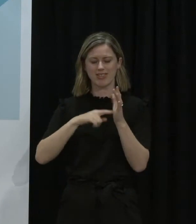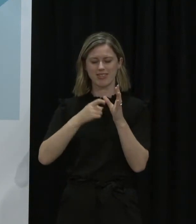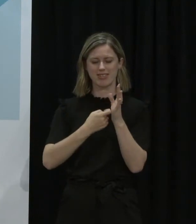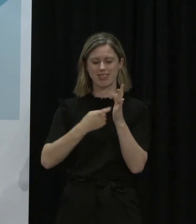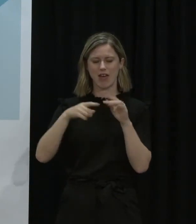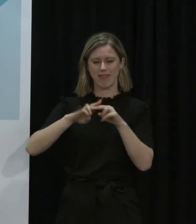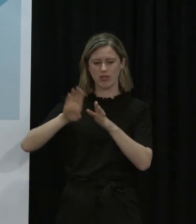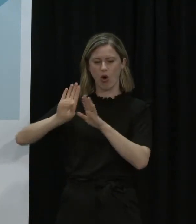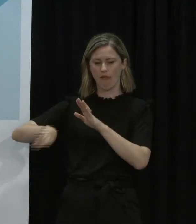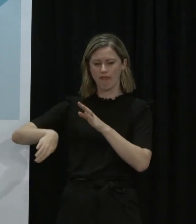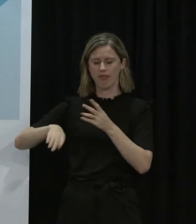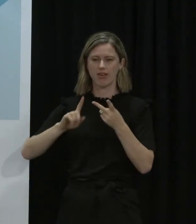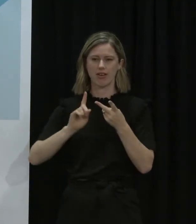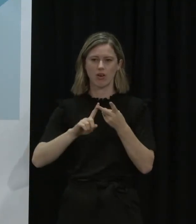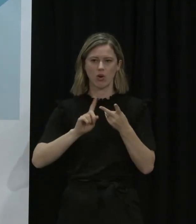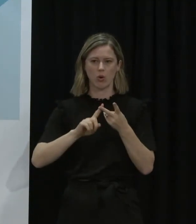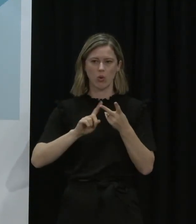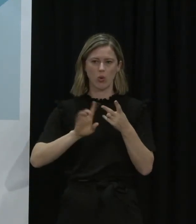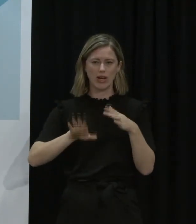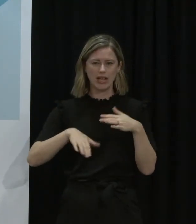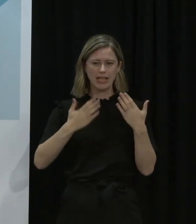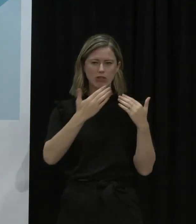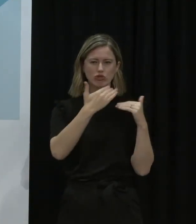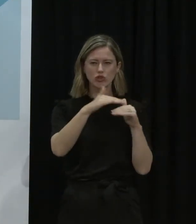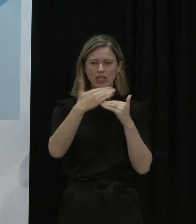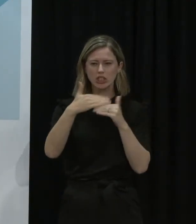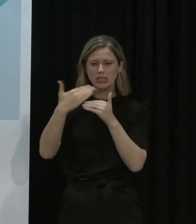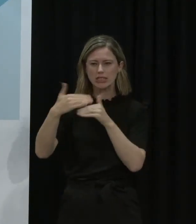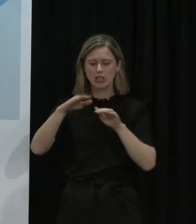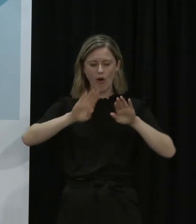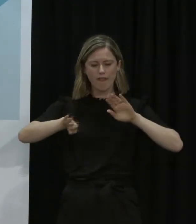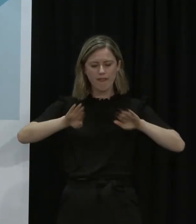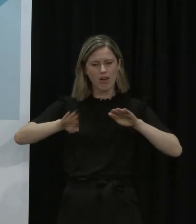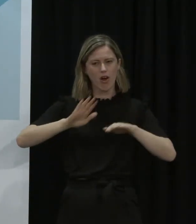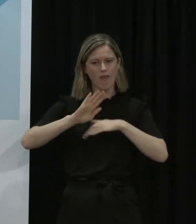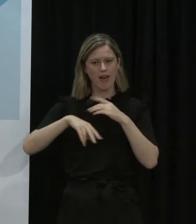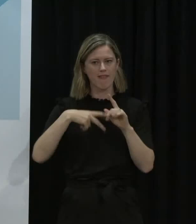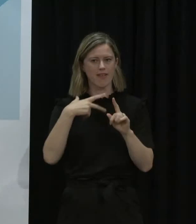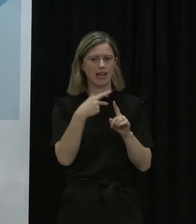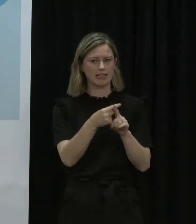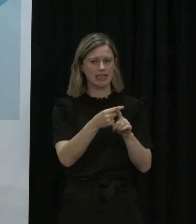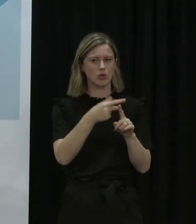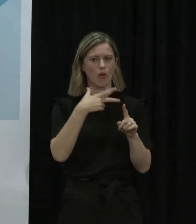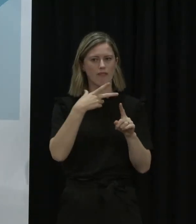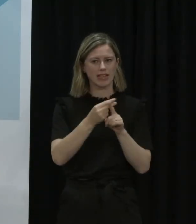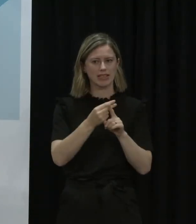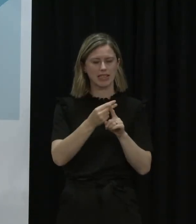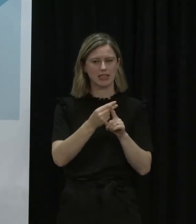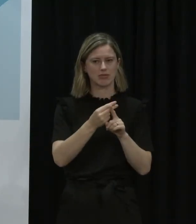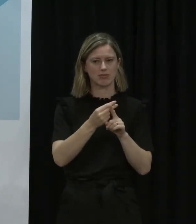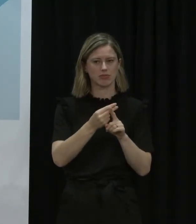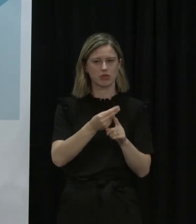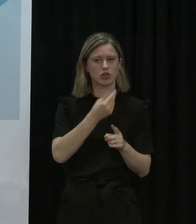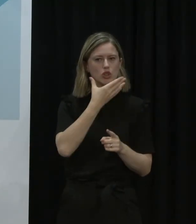the border of vaccinations as they stand. So making sure we